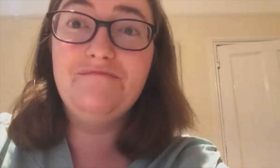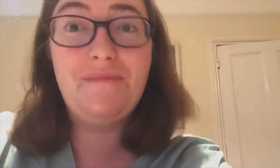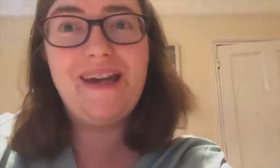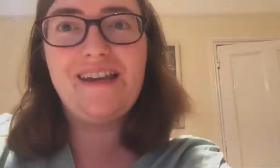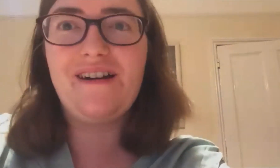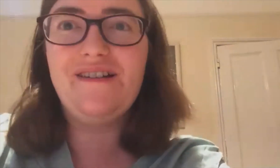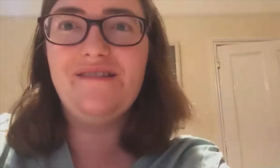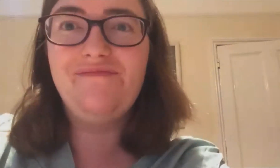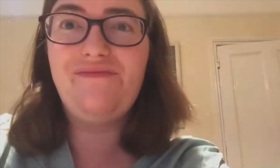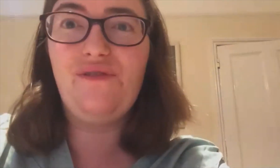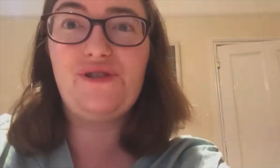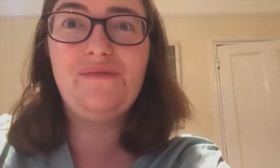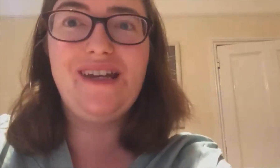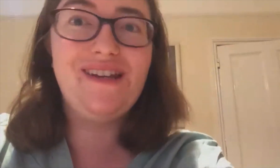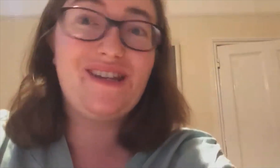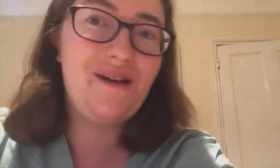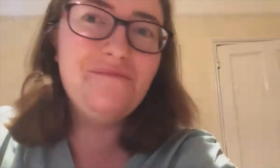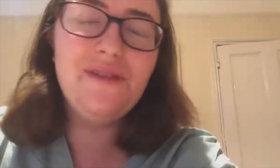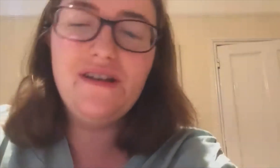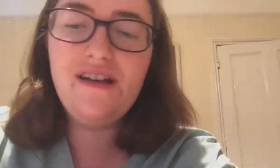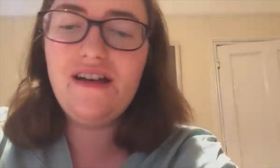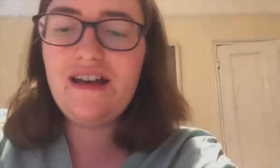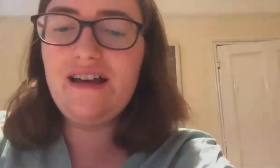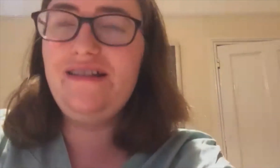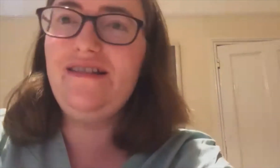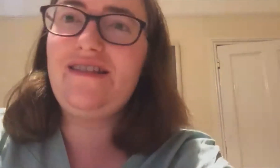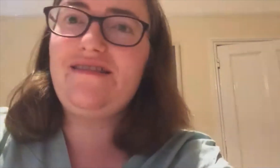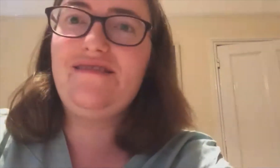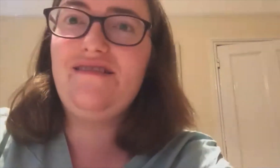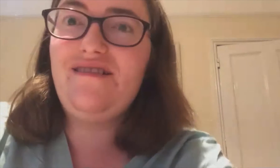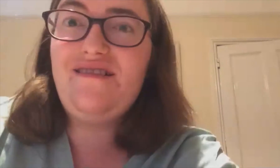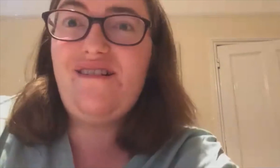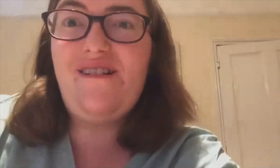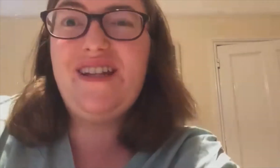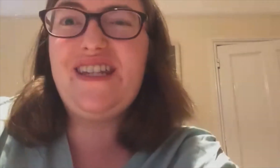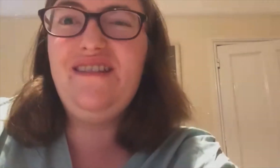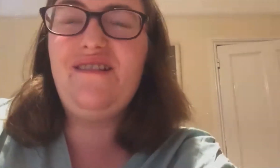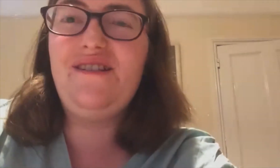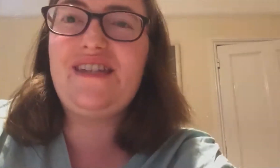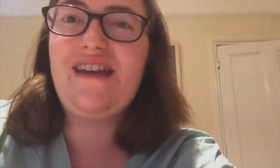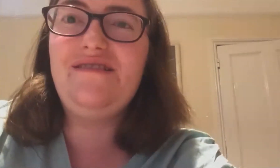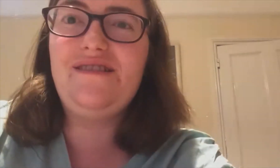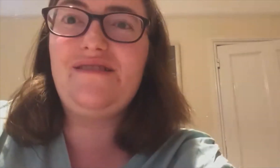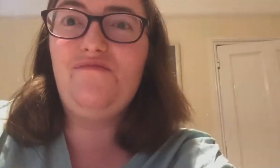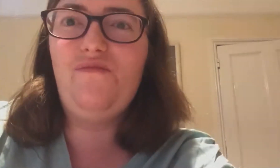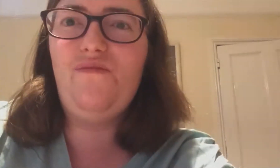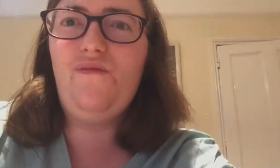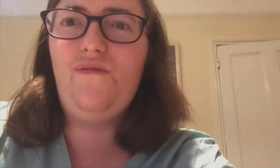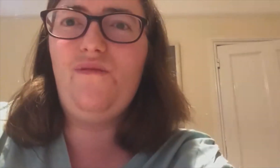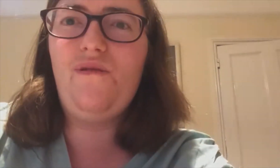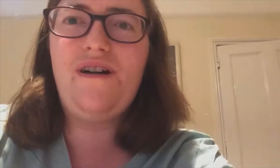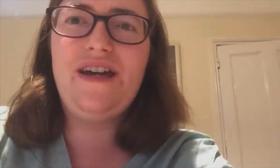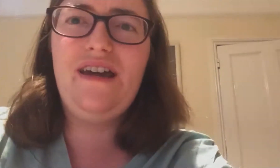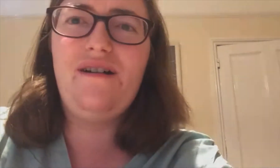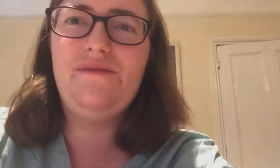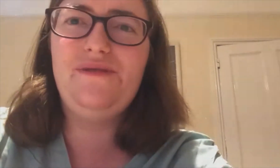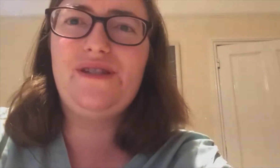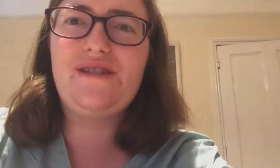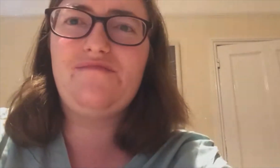my mate kinda forced me to come. And - I didn't understand why I was -